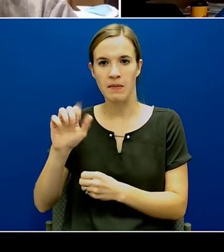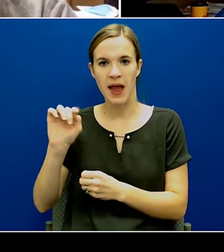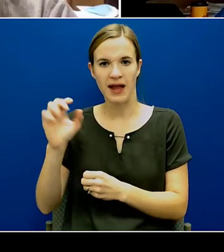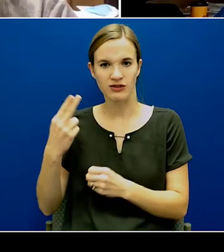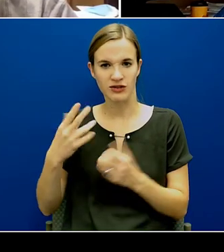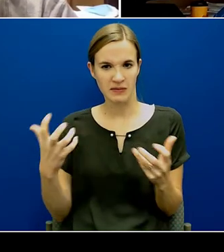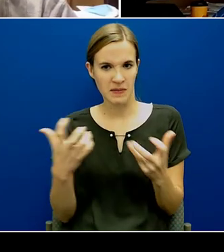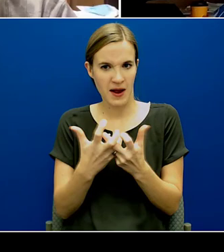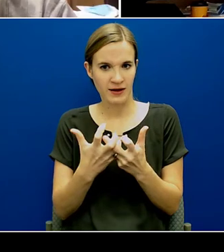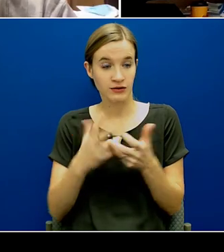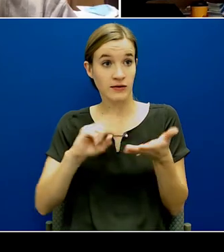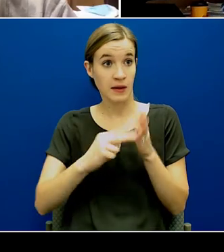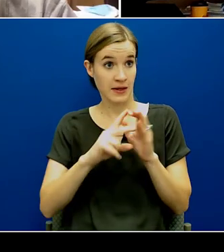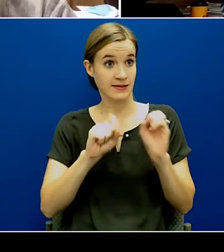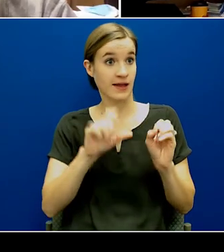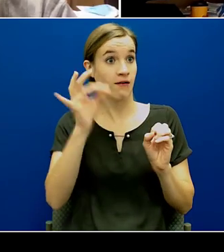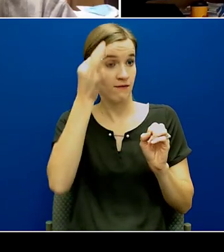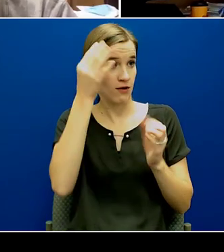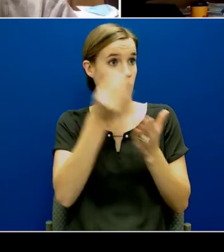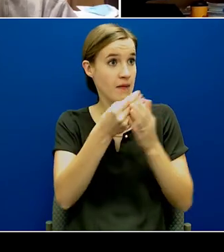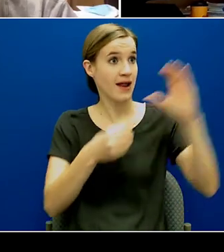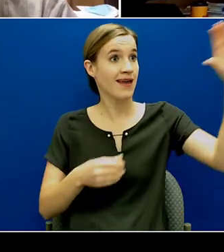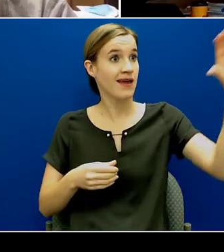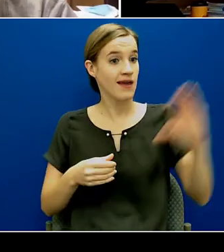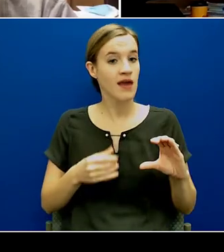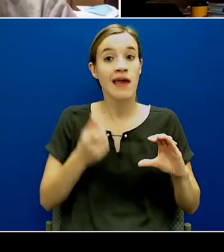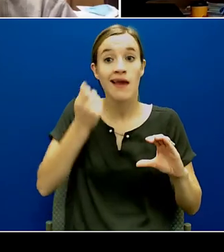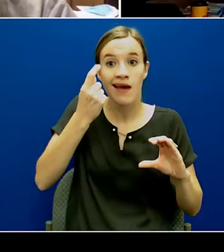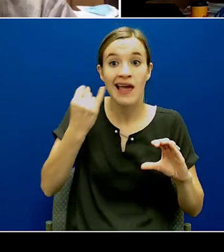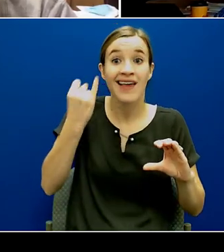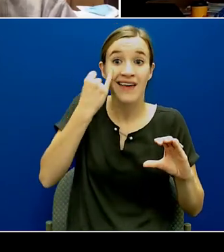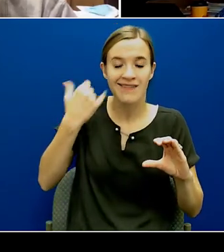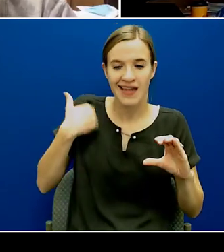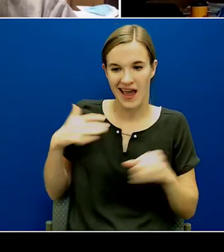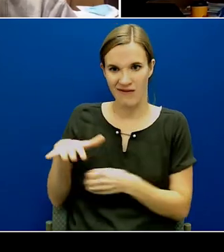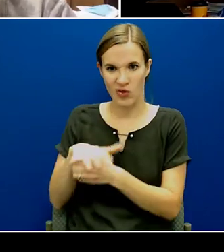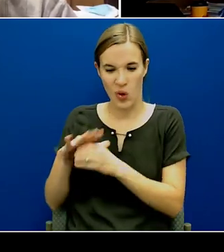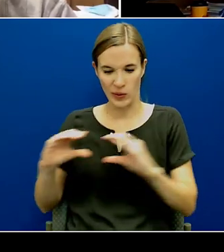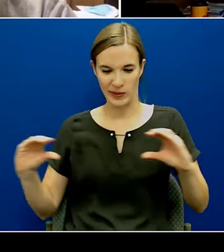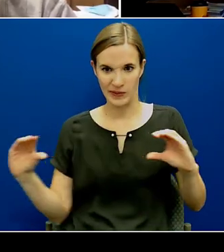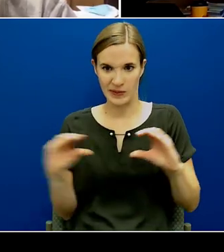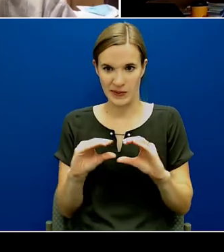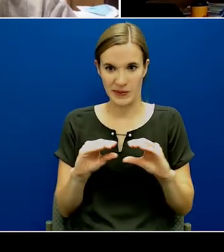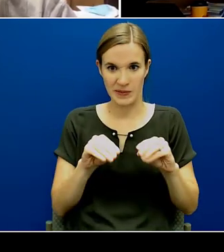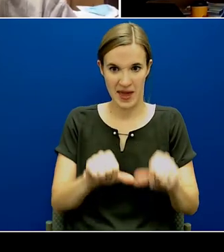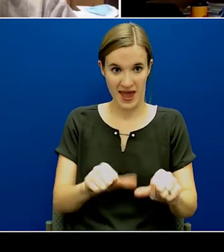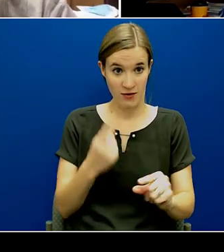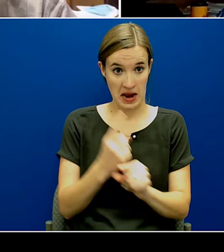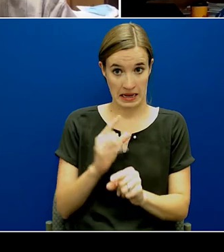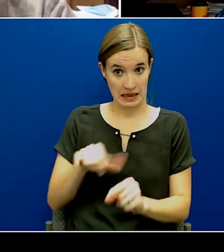actually generate cash match? Are you doing kind of your time in-kind? How exactly is